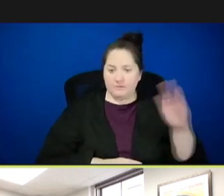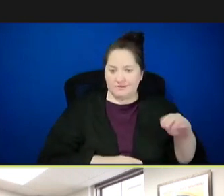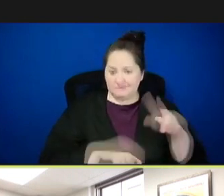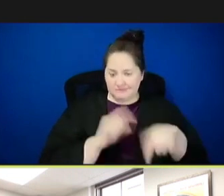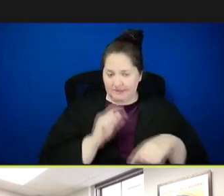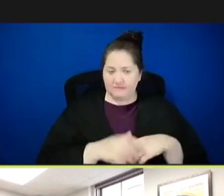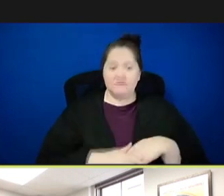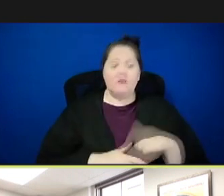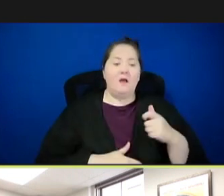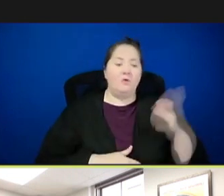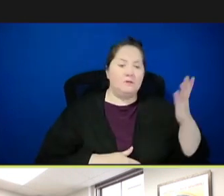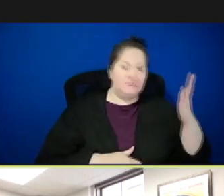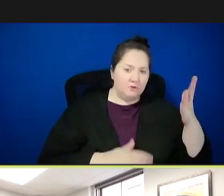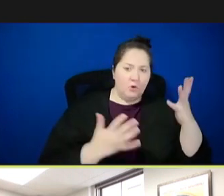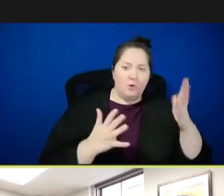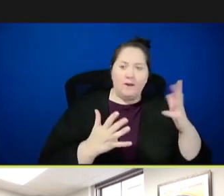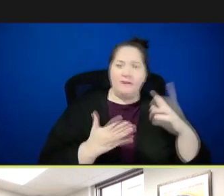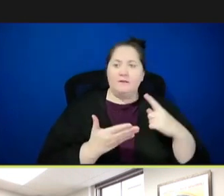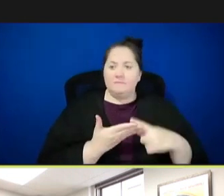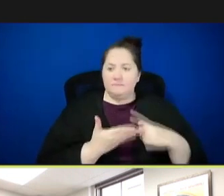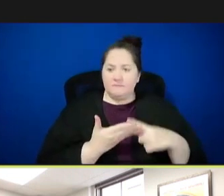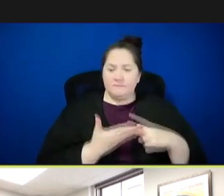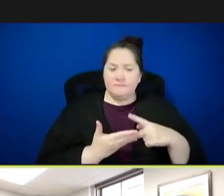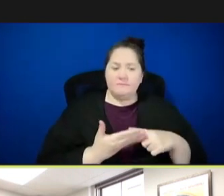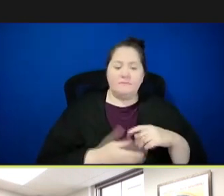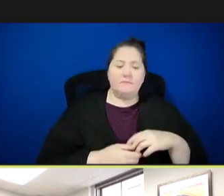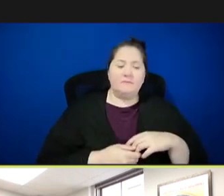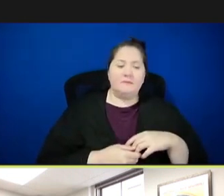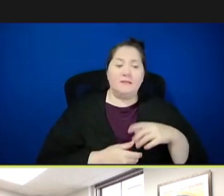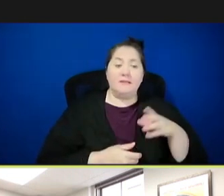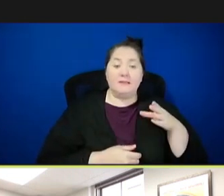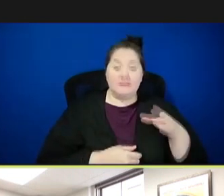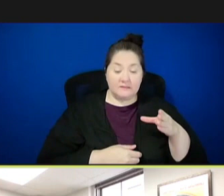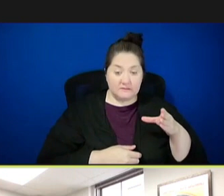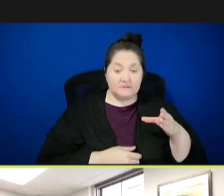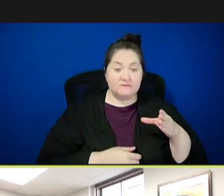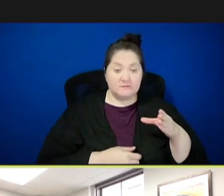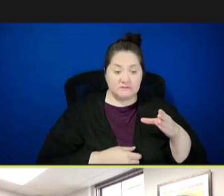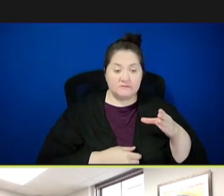many other speakers today have mentioned this, but this is also something that I wanted to